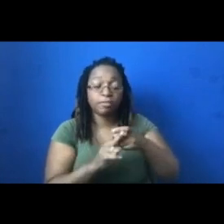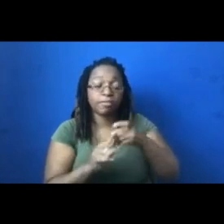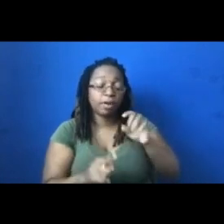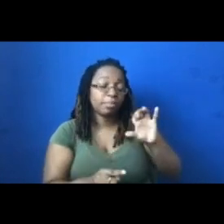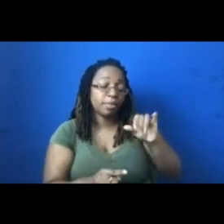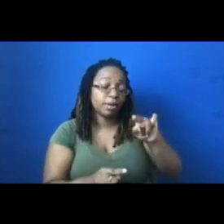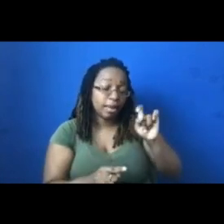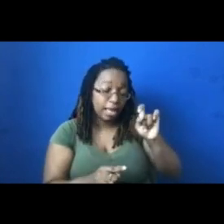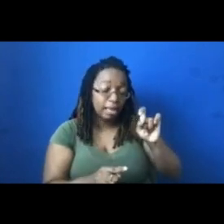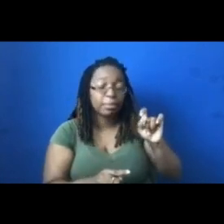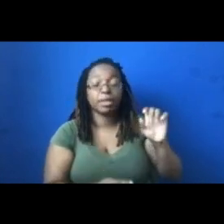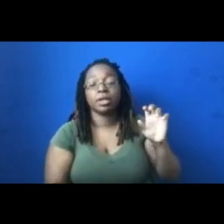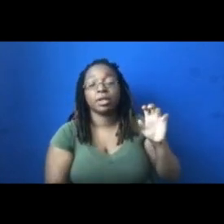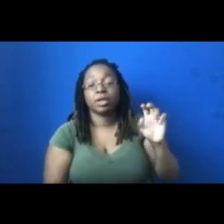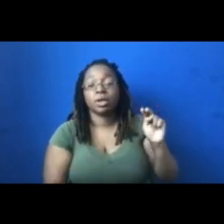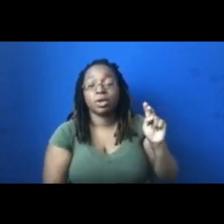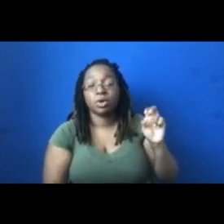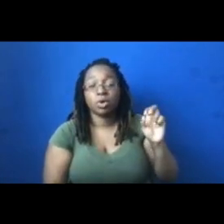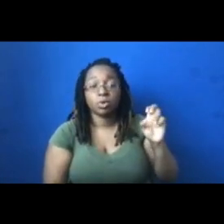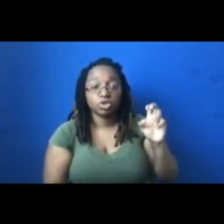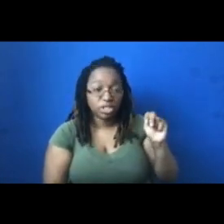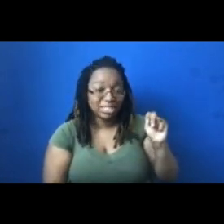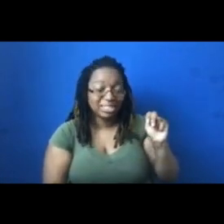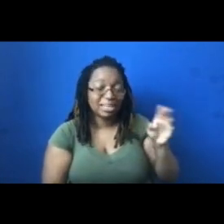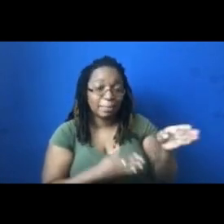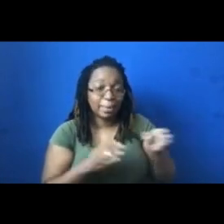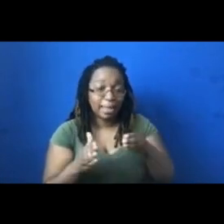that there was the idea of promoting coastal community